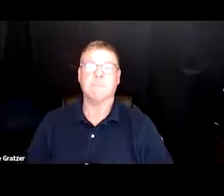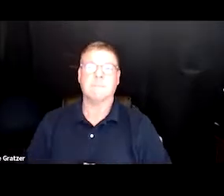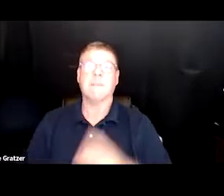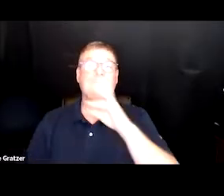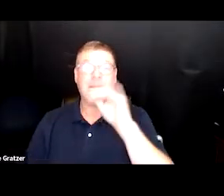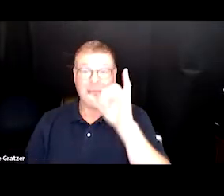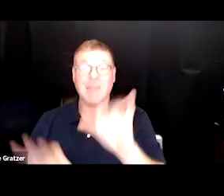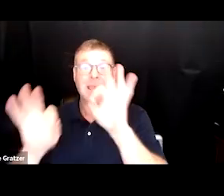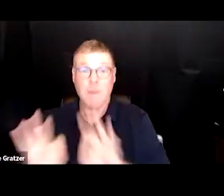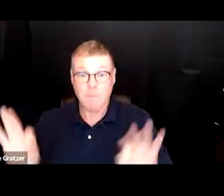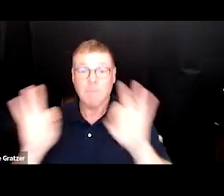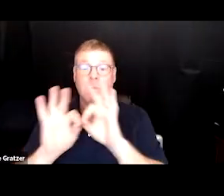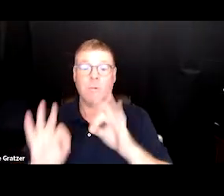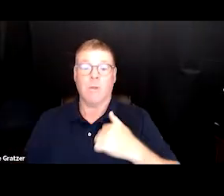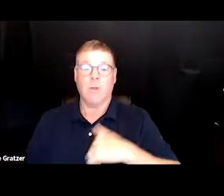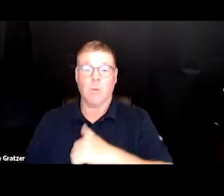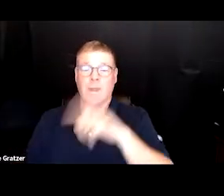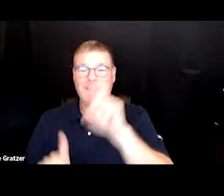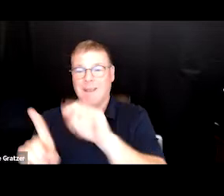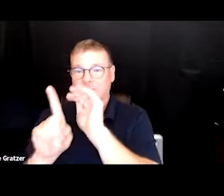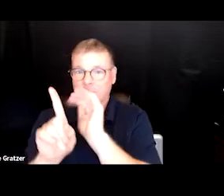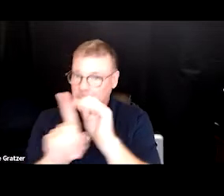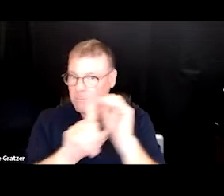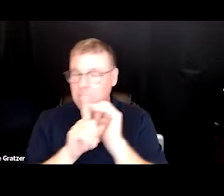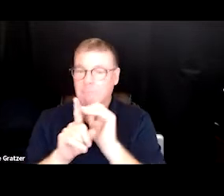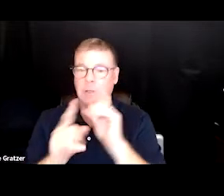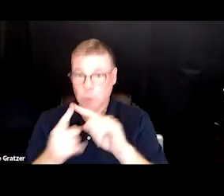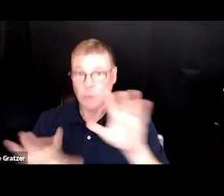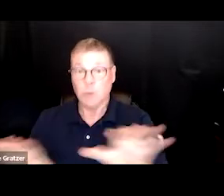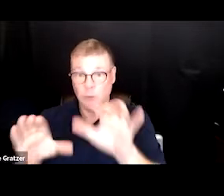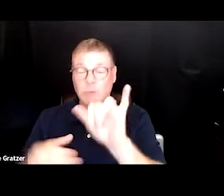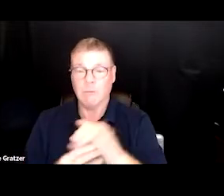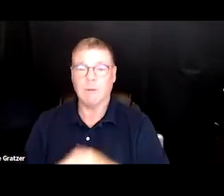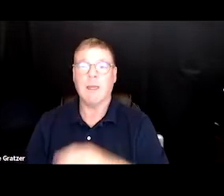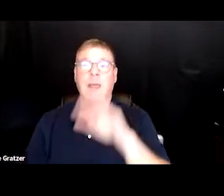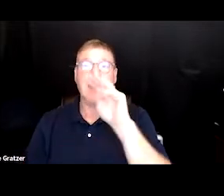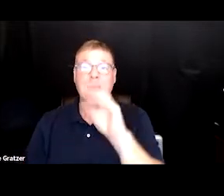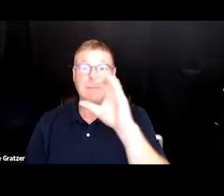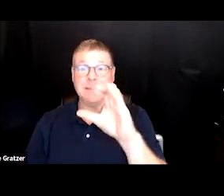Sometimes we have to remind the jails to do that. The MCMRs are done monthly,